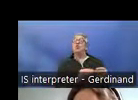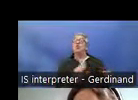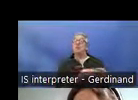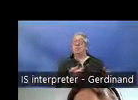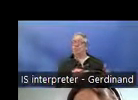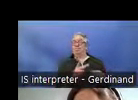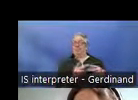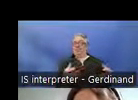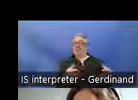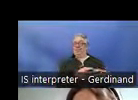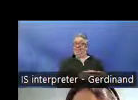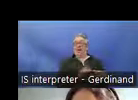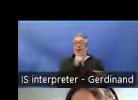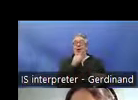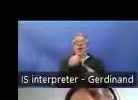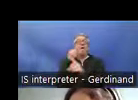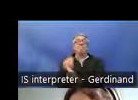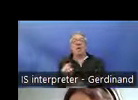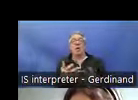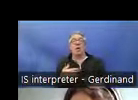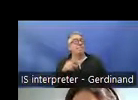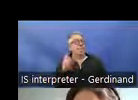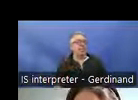that. It's very important that we gather more and more.